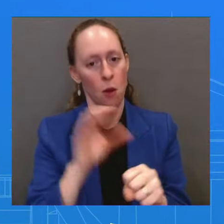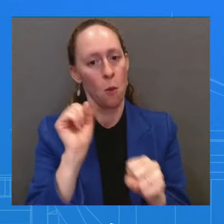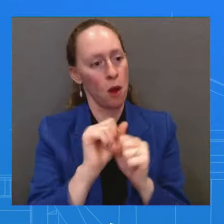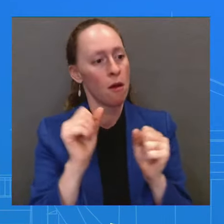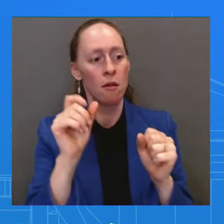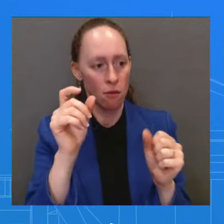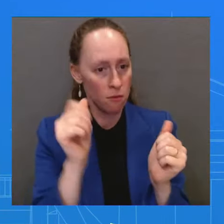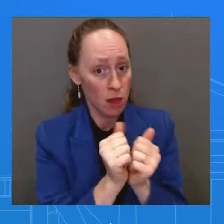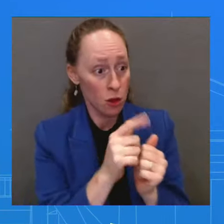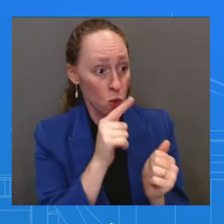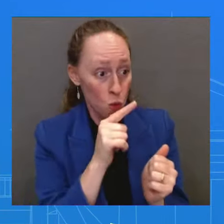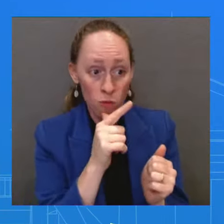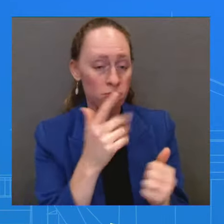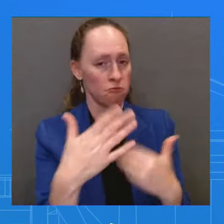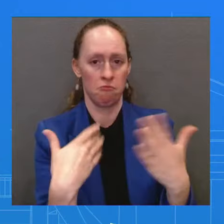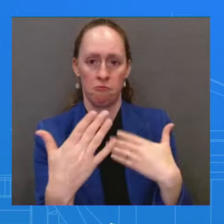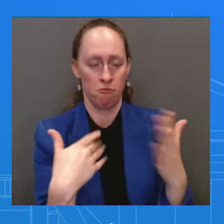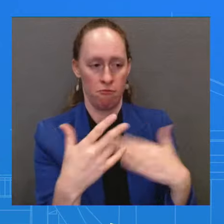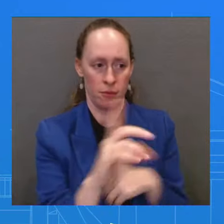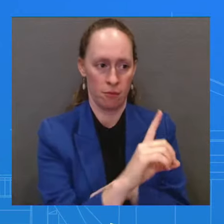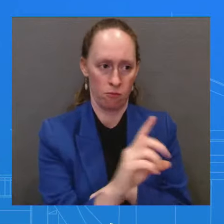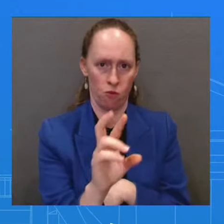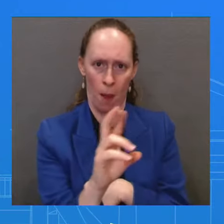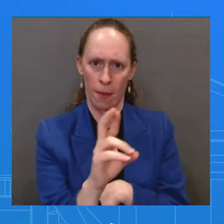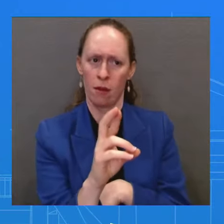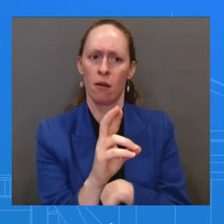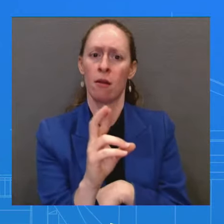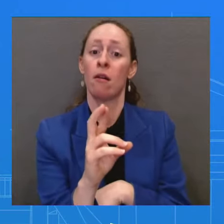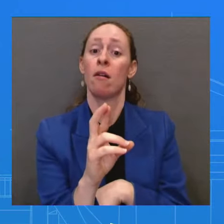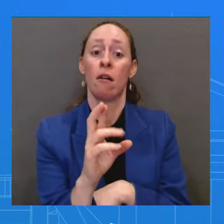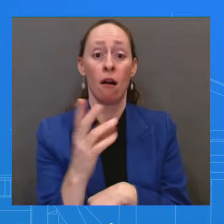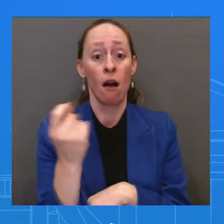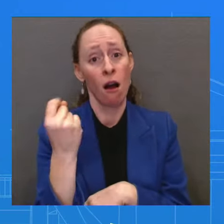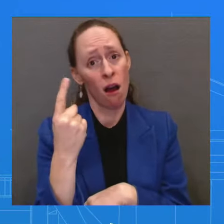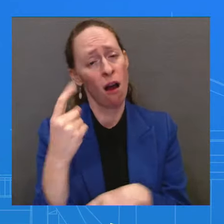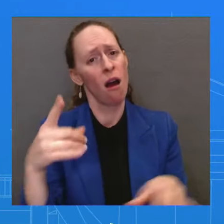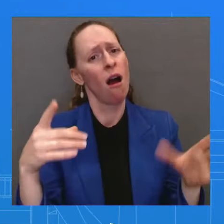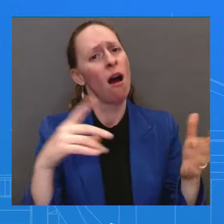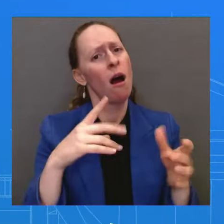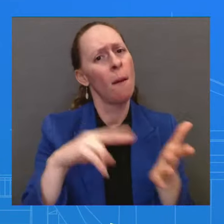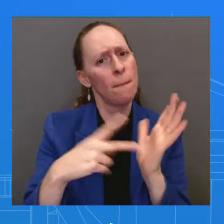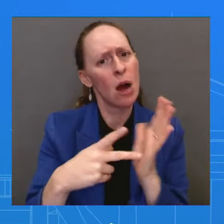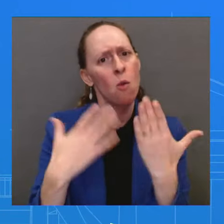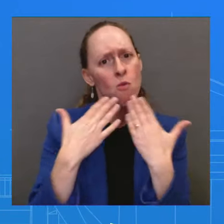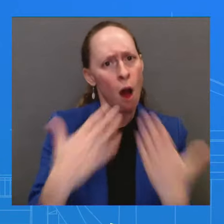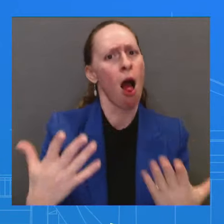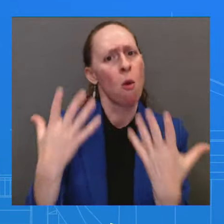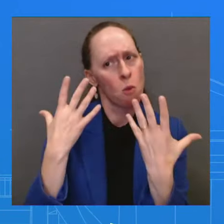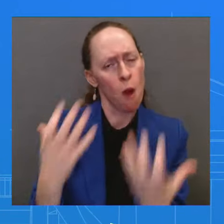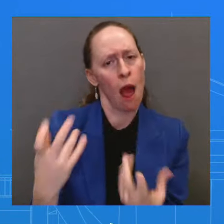that we're getting things done for the American people. And so, that is what matters. And we've seen him do this before in the last two years.